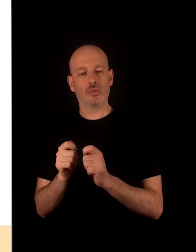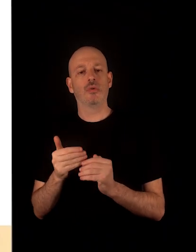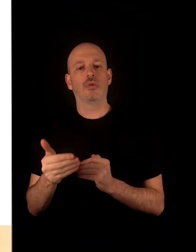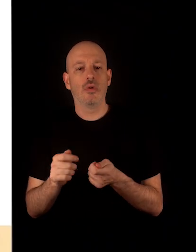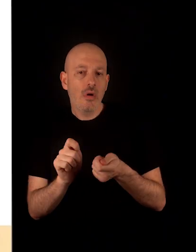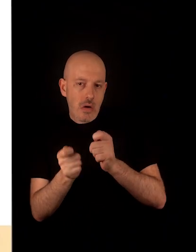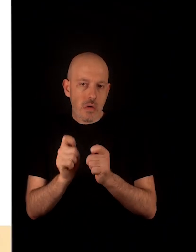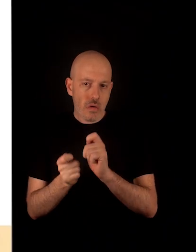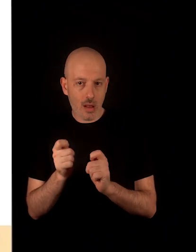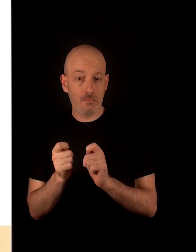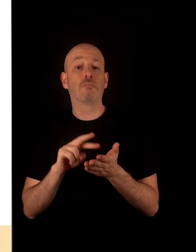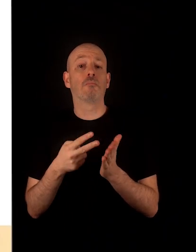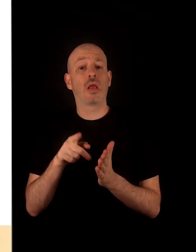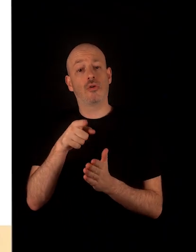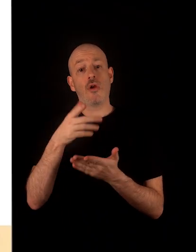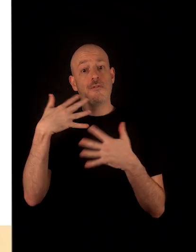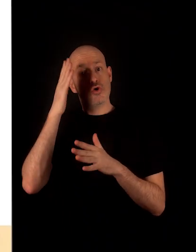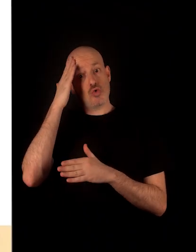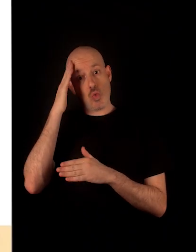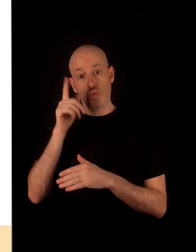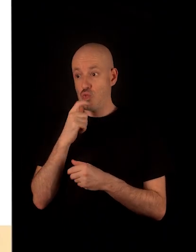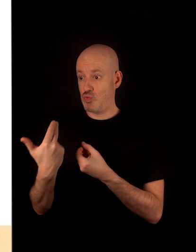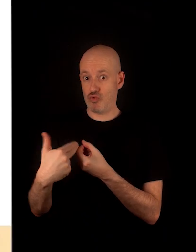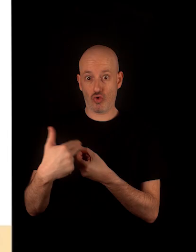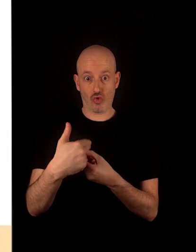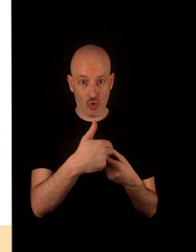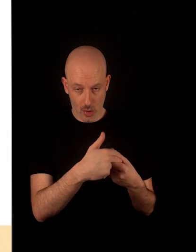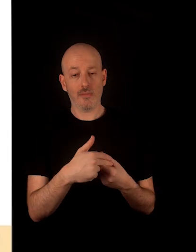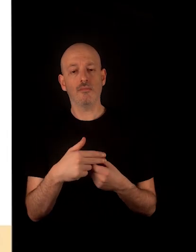So once you receive the results and you are selected in phase one,